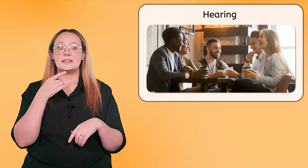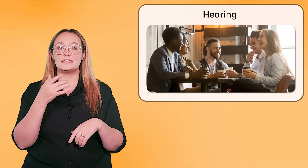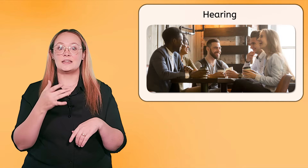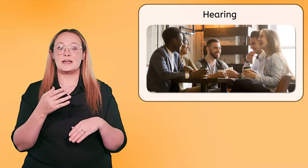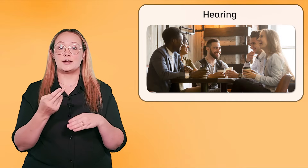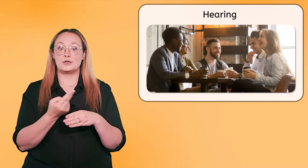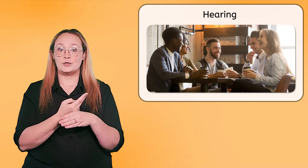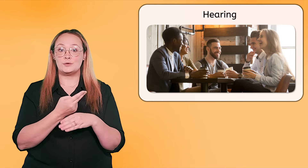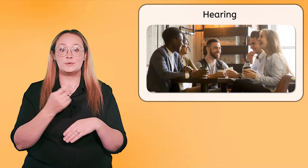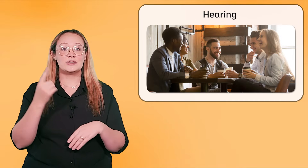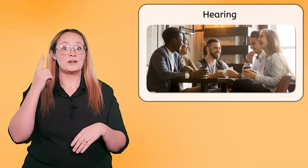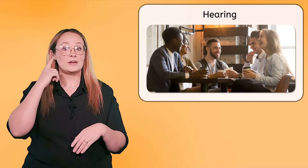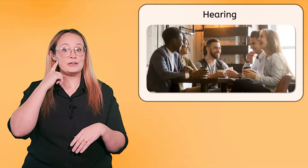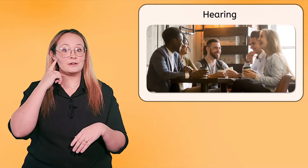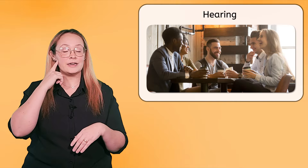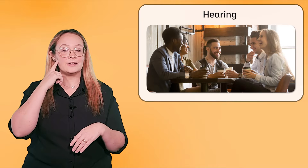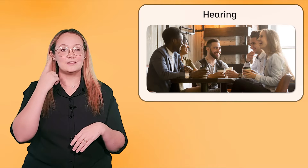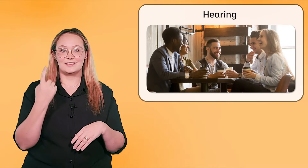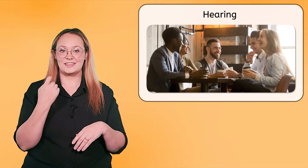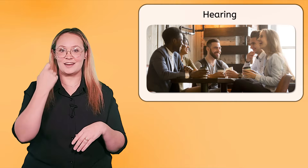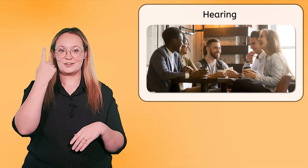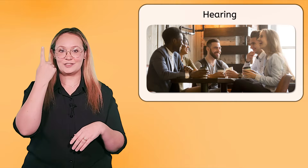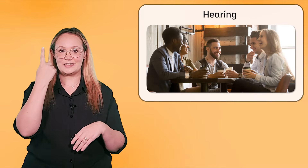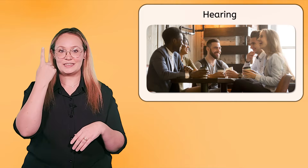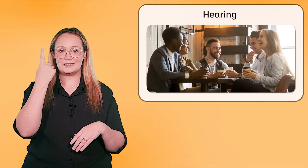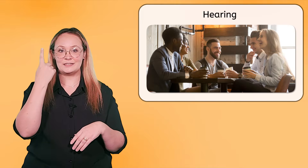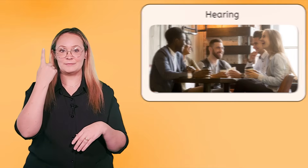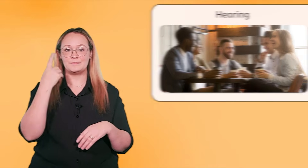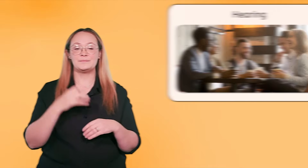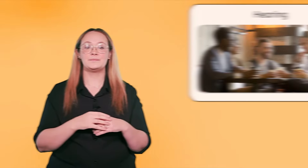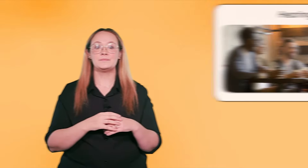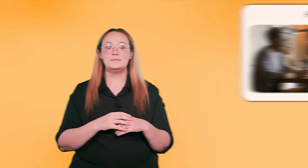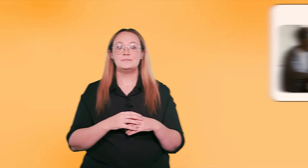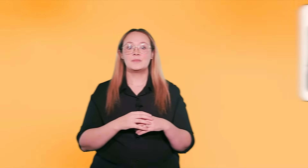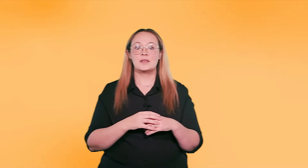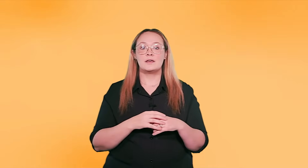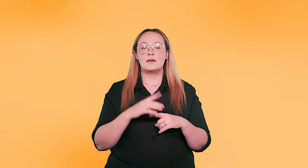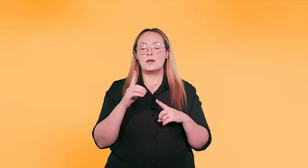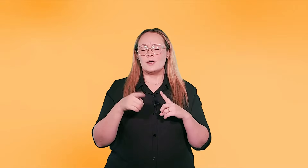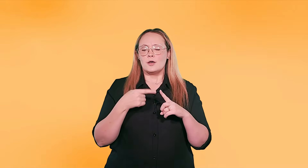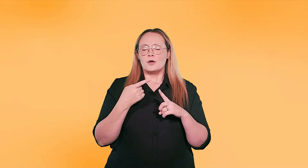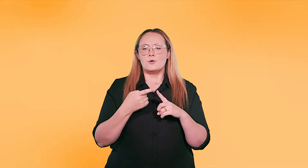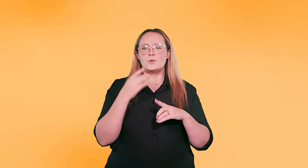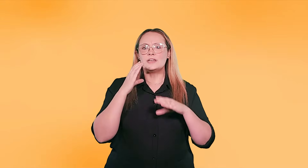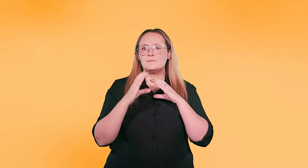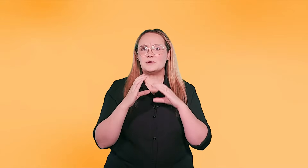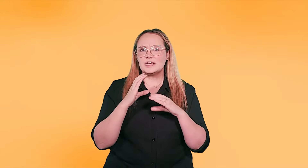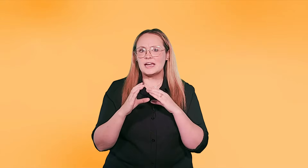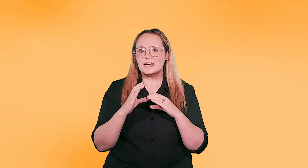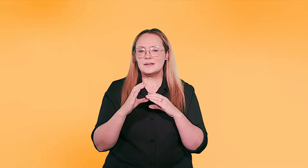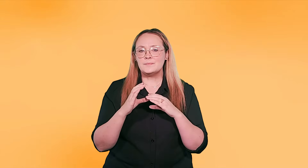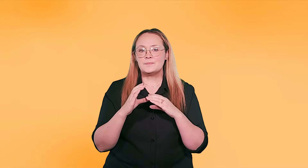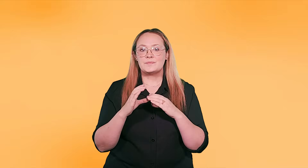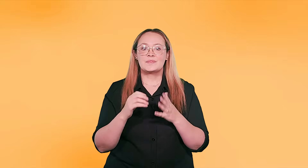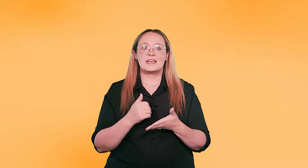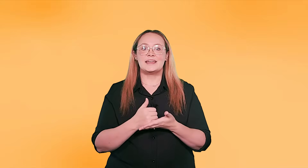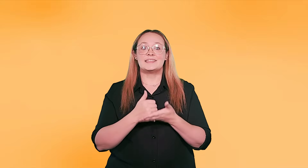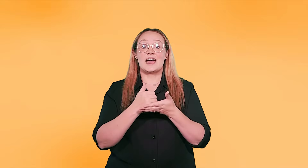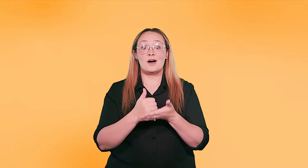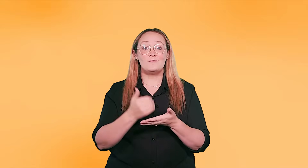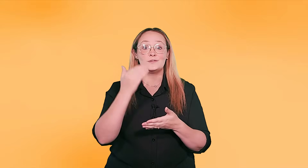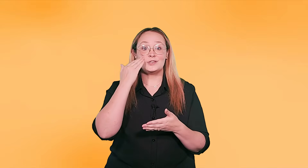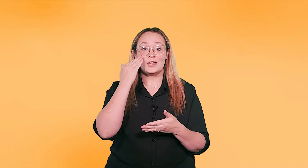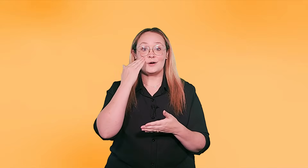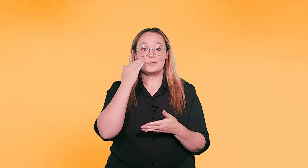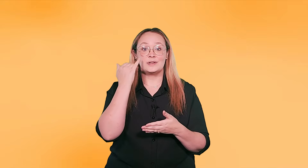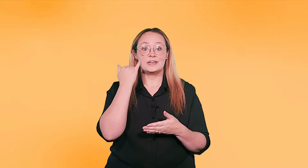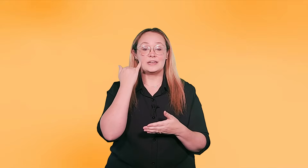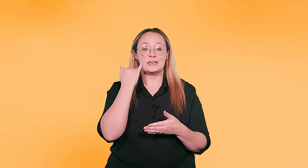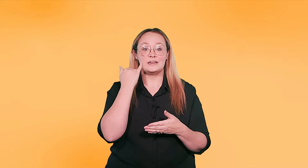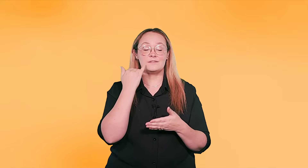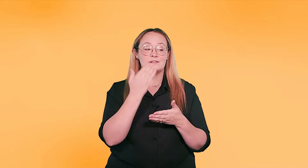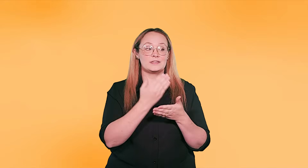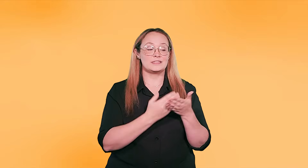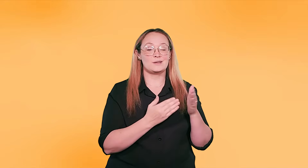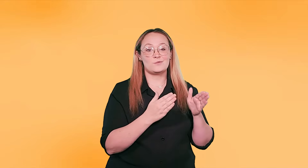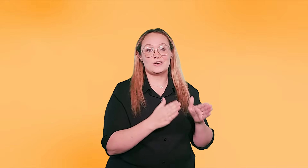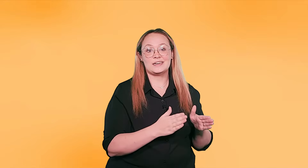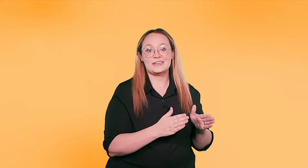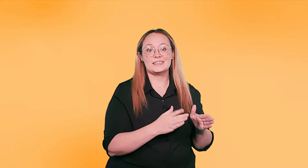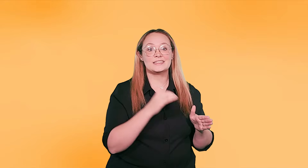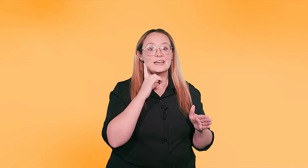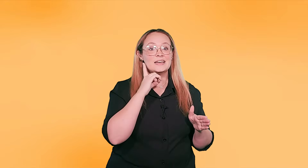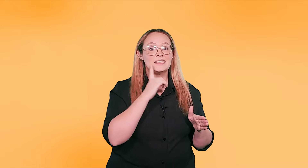since they use their hearing to understand. When communicating, it's helpful to know if someone is